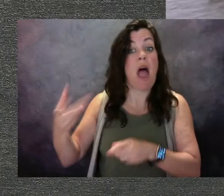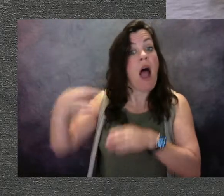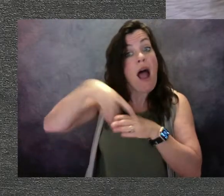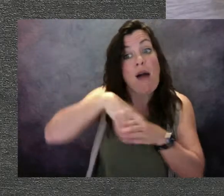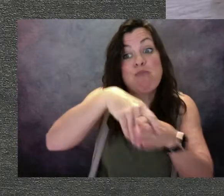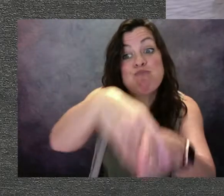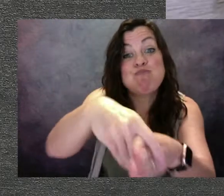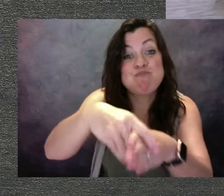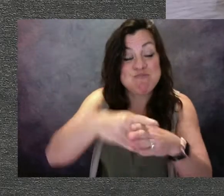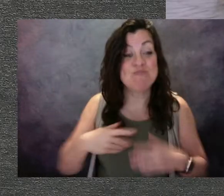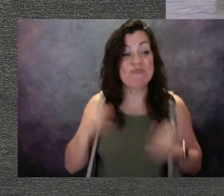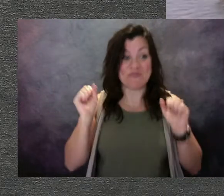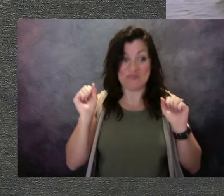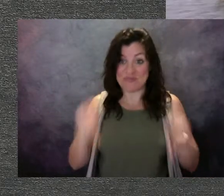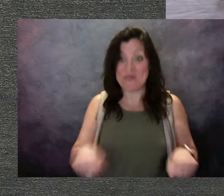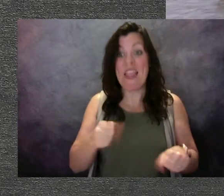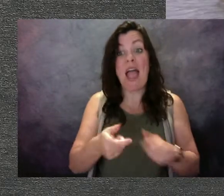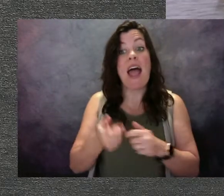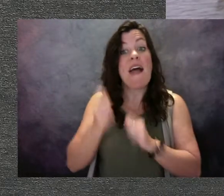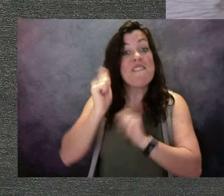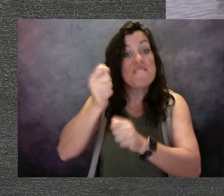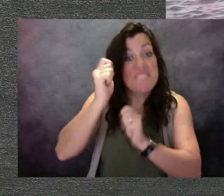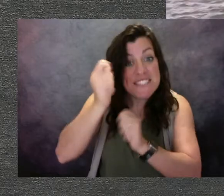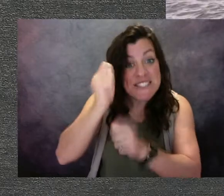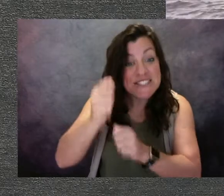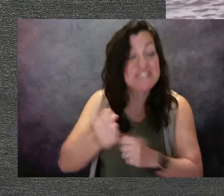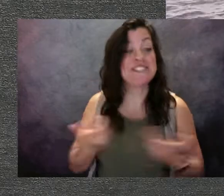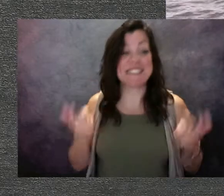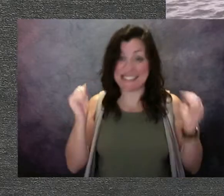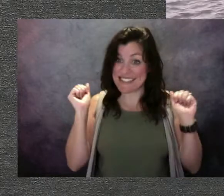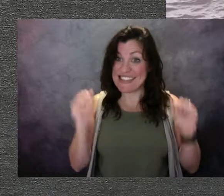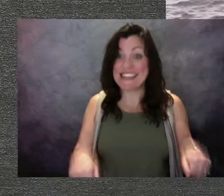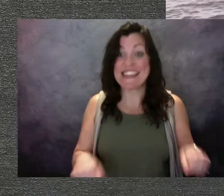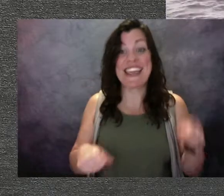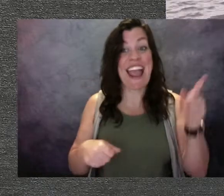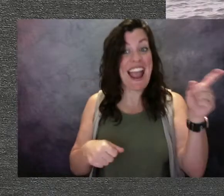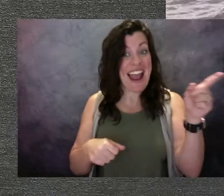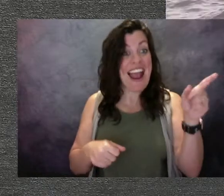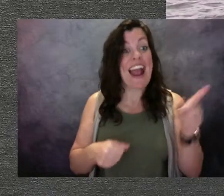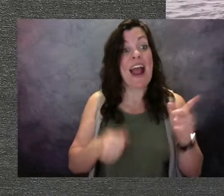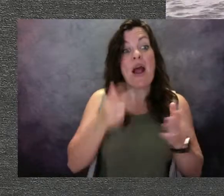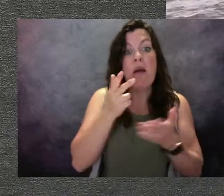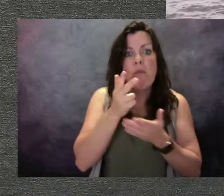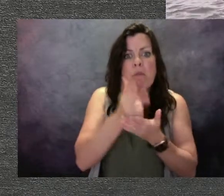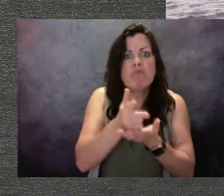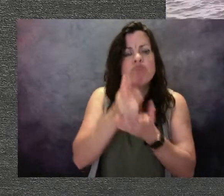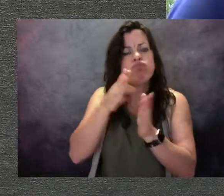You could go fishing on a boat. Watch the ships pull into the ship yard.